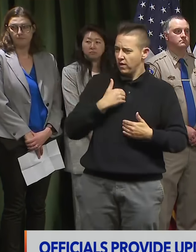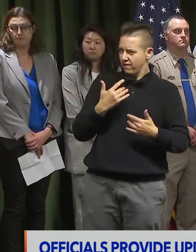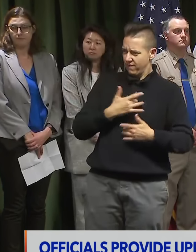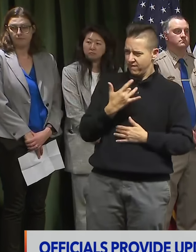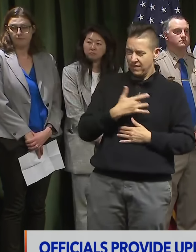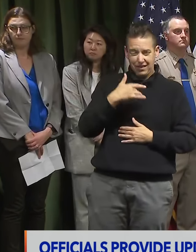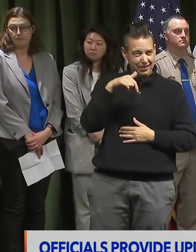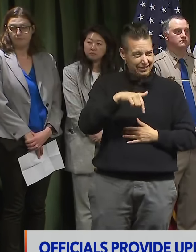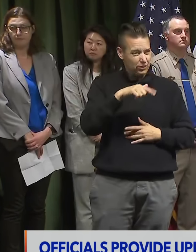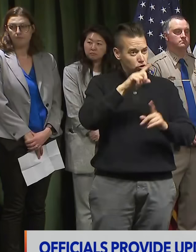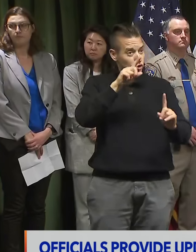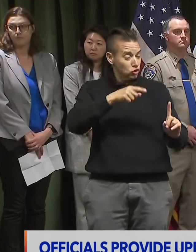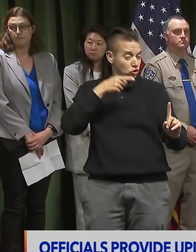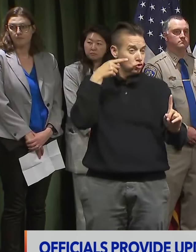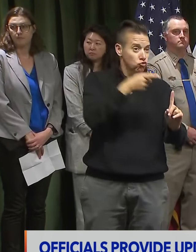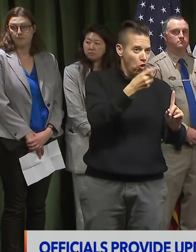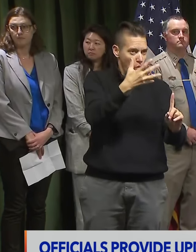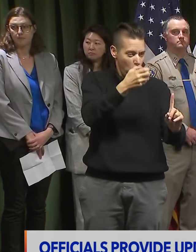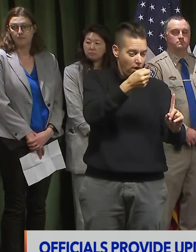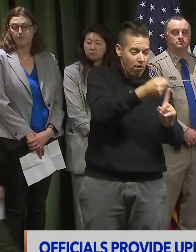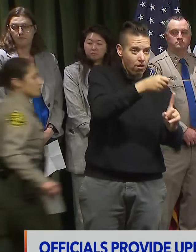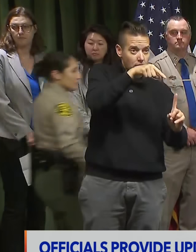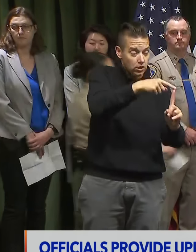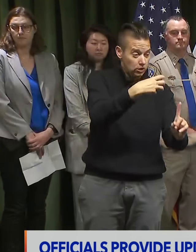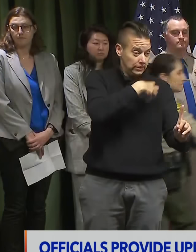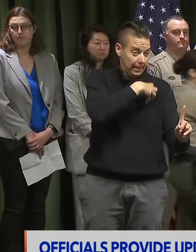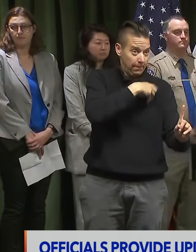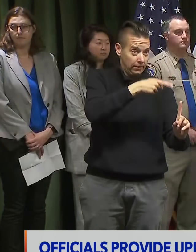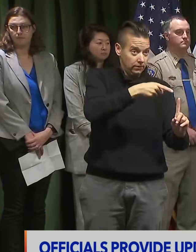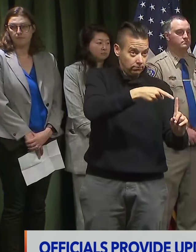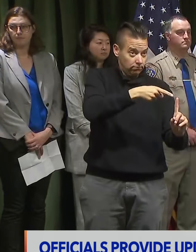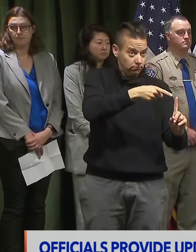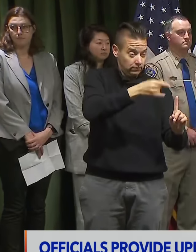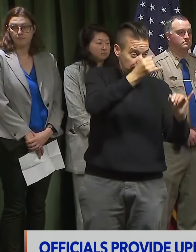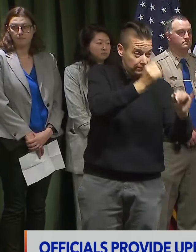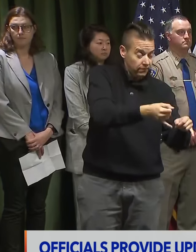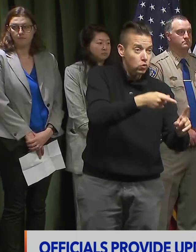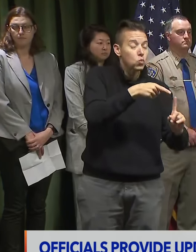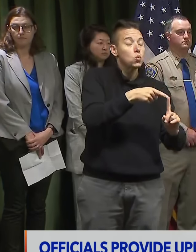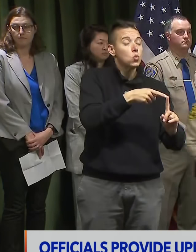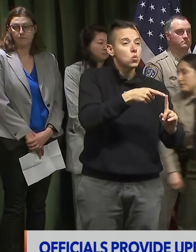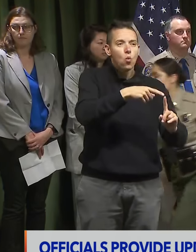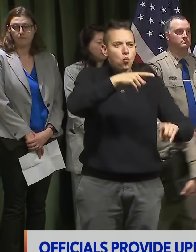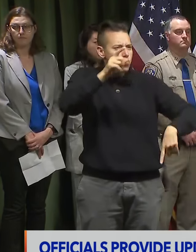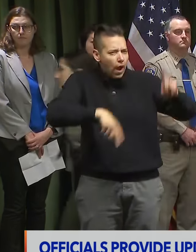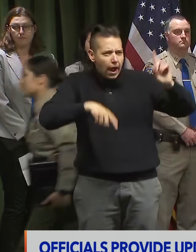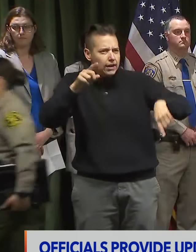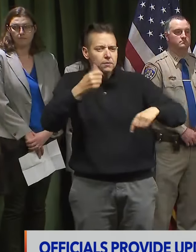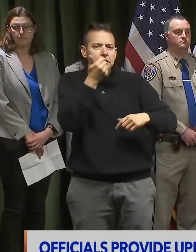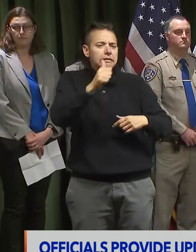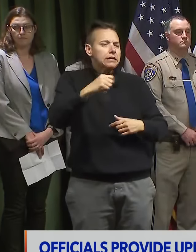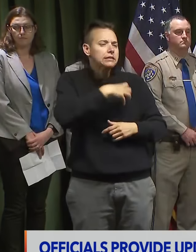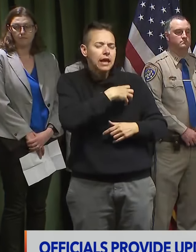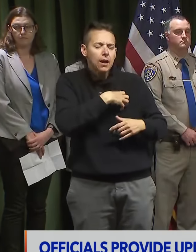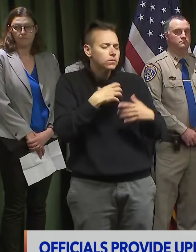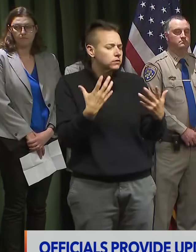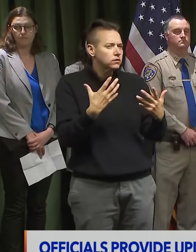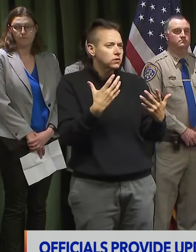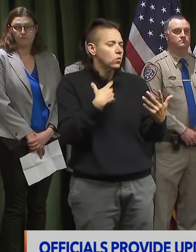NOW BUT MORE INFORMATION WILL COME OUT ABOUT THAT BUT IT'S IT'S VERY CONCERNING AND TROUBLING. WE KNOW THAT THIS WAS A